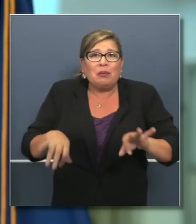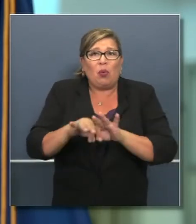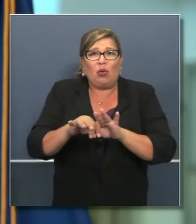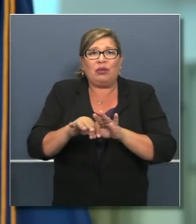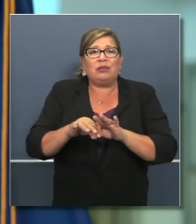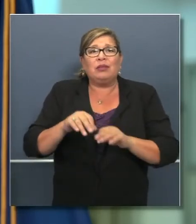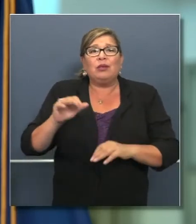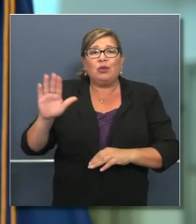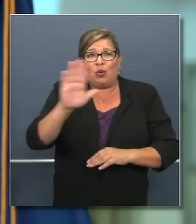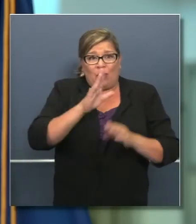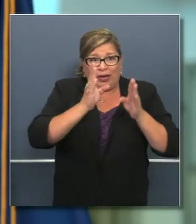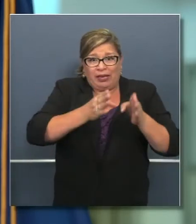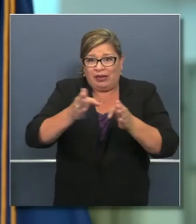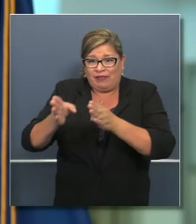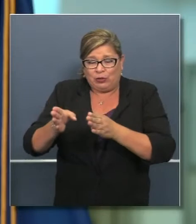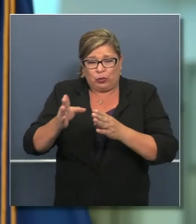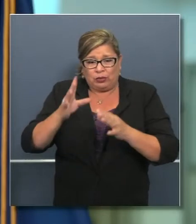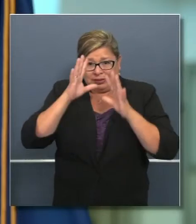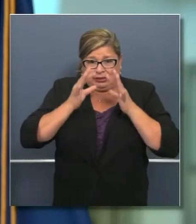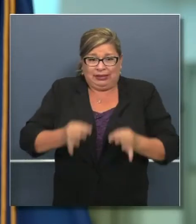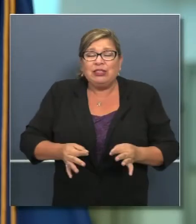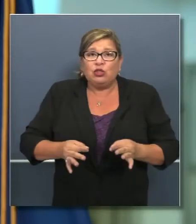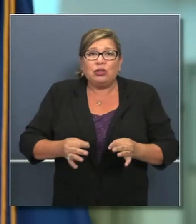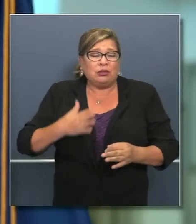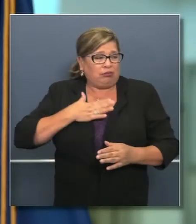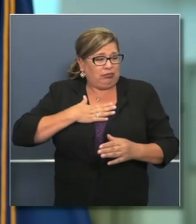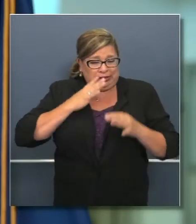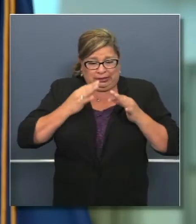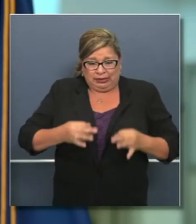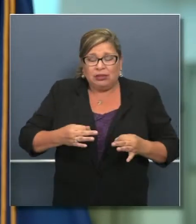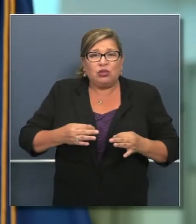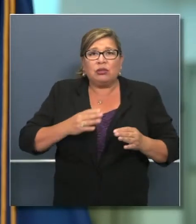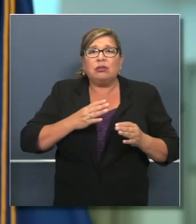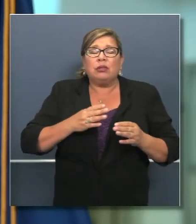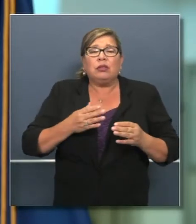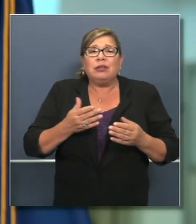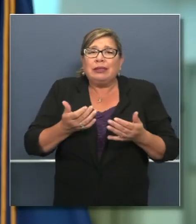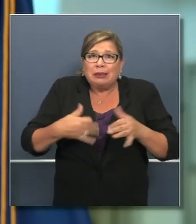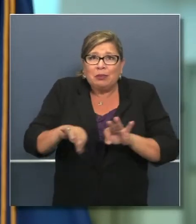the state of California has put out guidelines and different sectors to managed the reopening